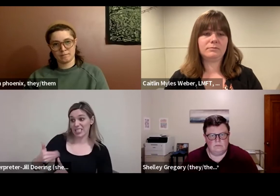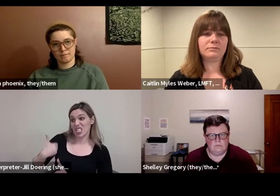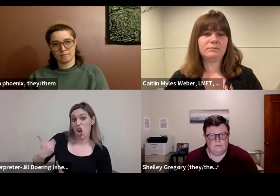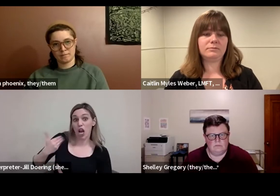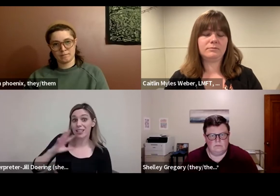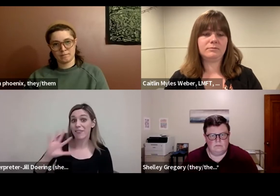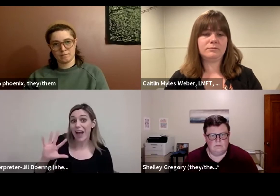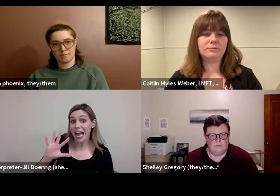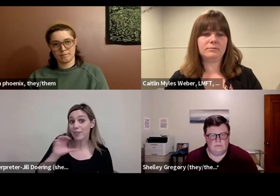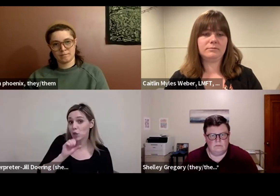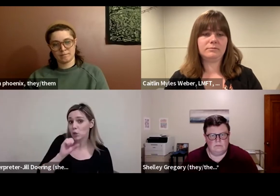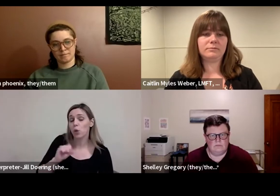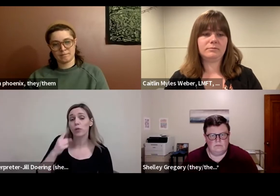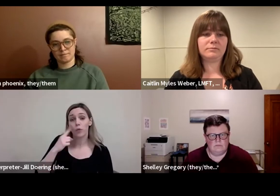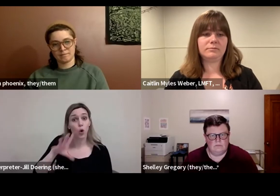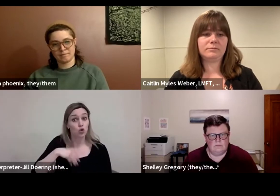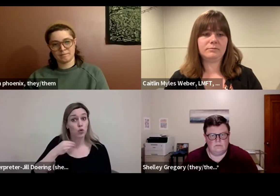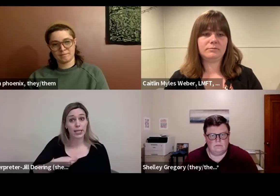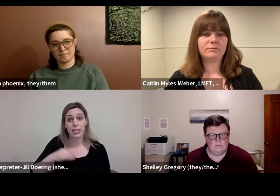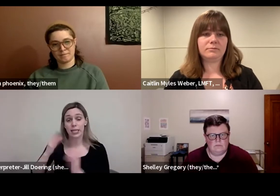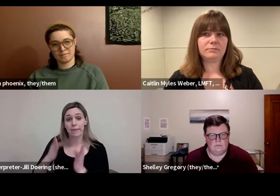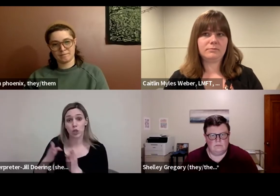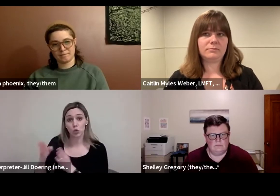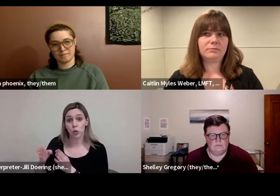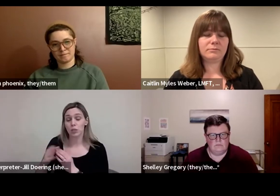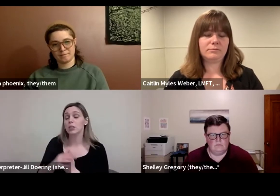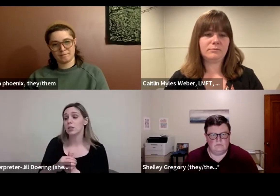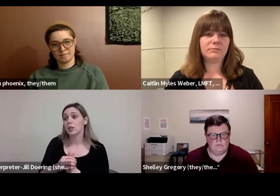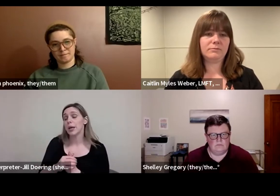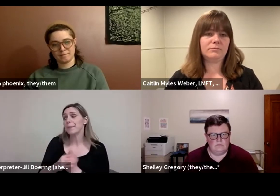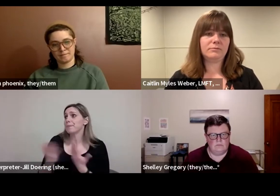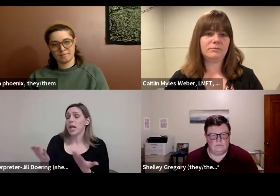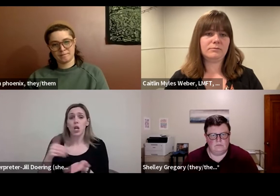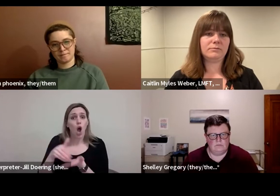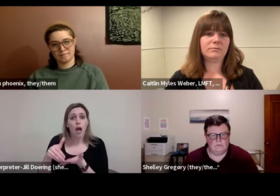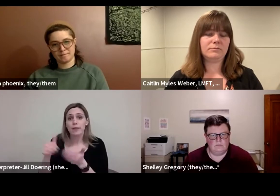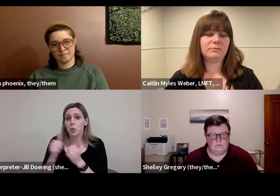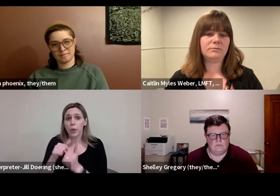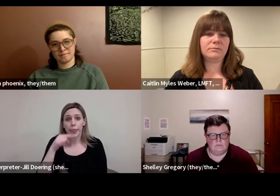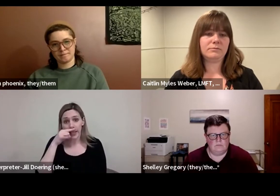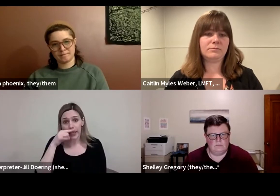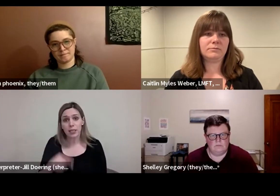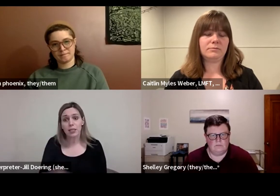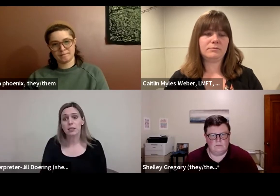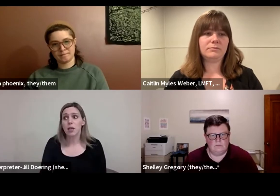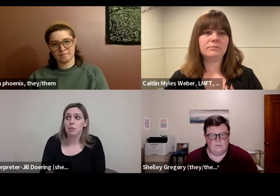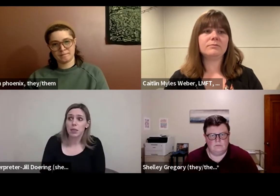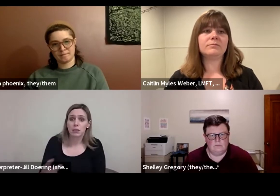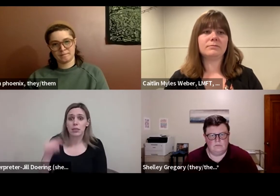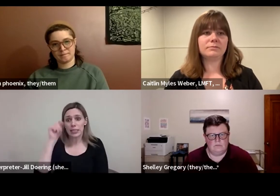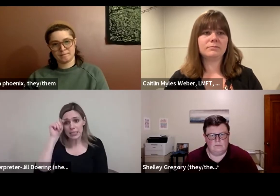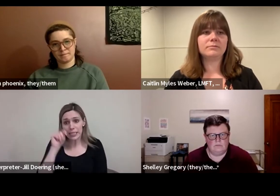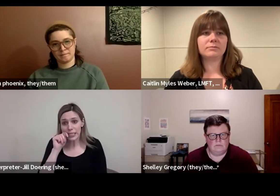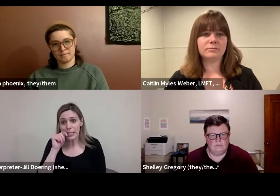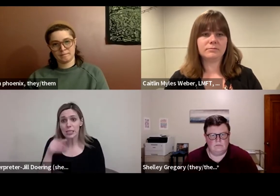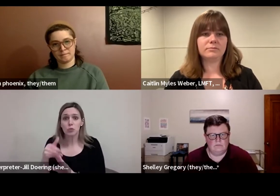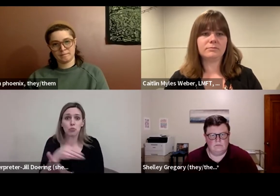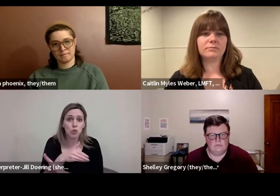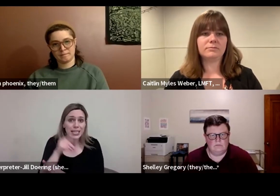And quite often with the kids, especially the teens, the preteens, the parents will come in and tell me